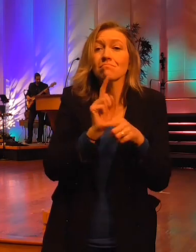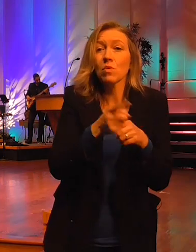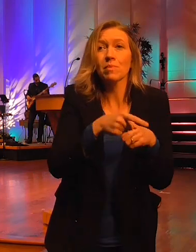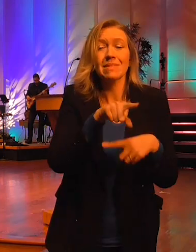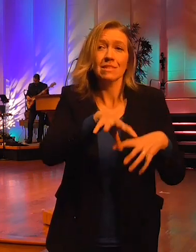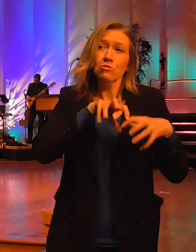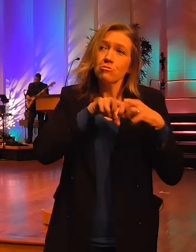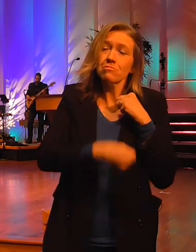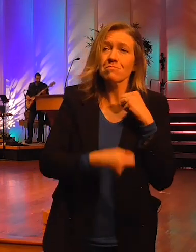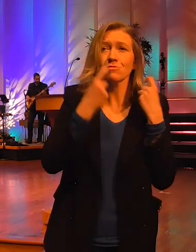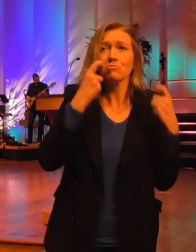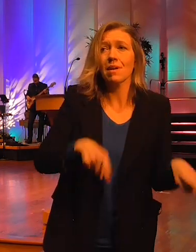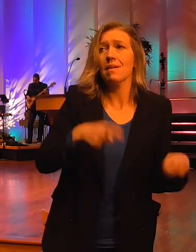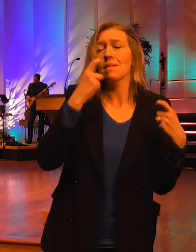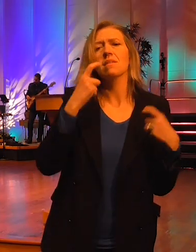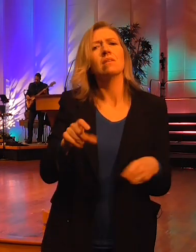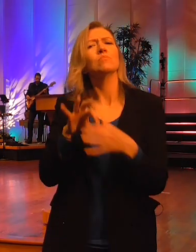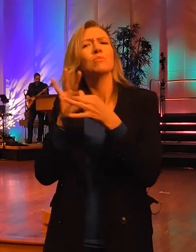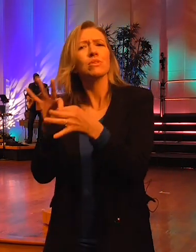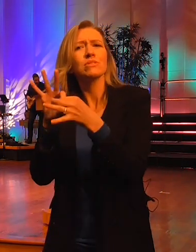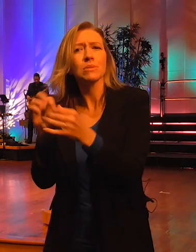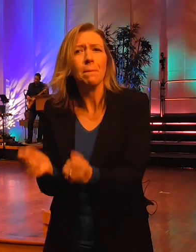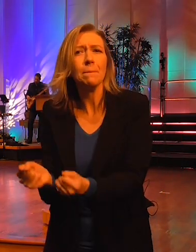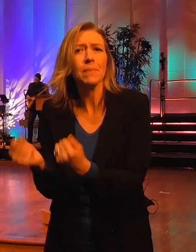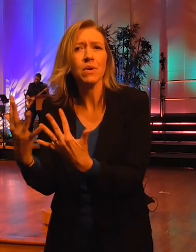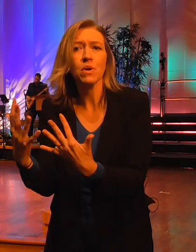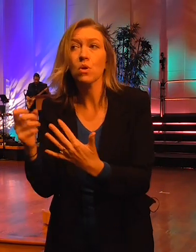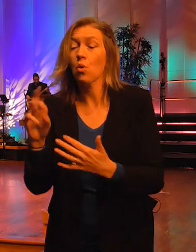in bridges he burned all the way that he